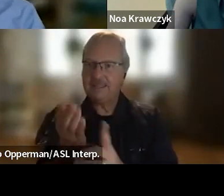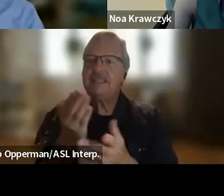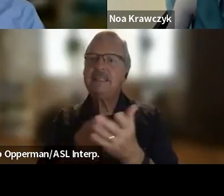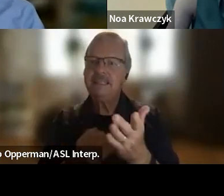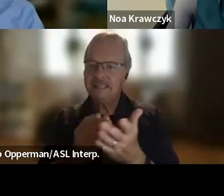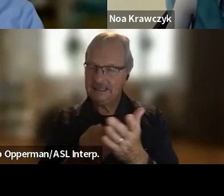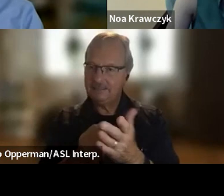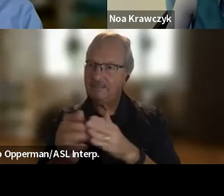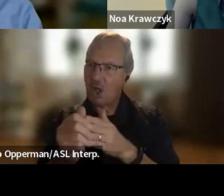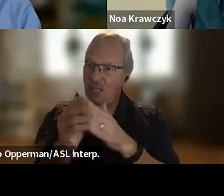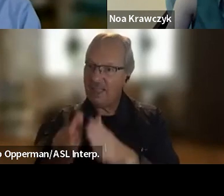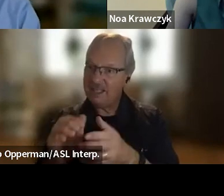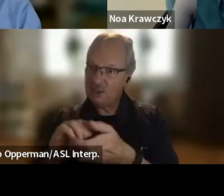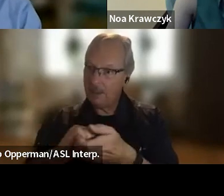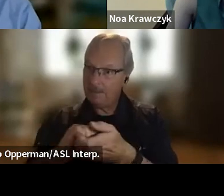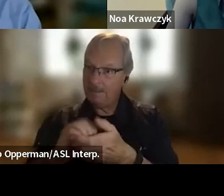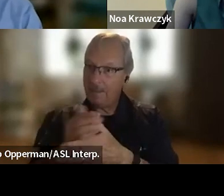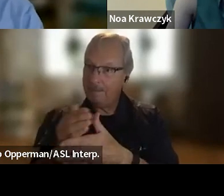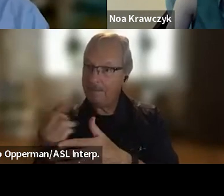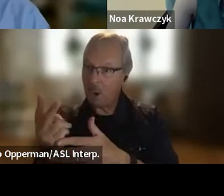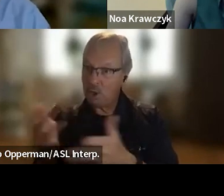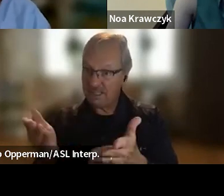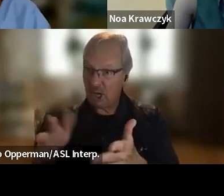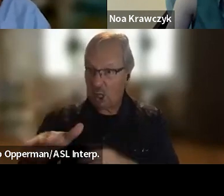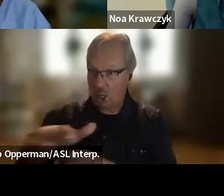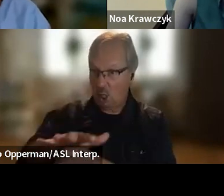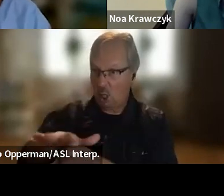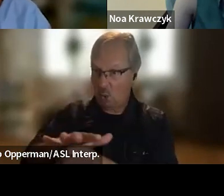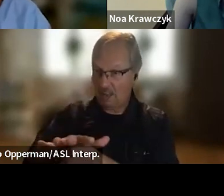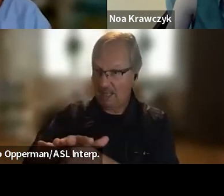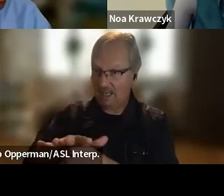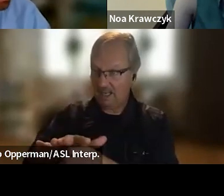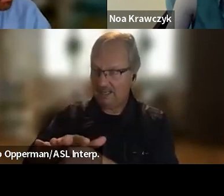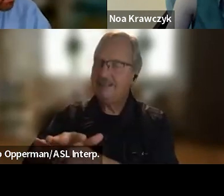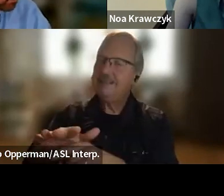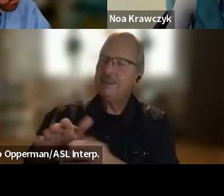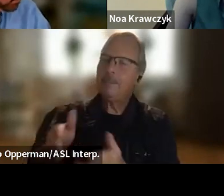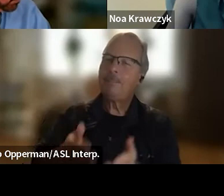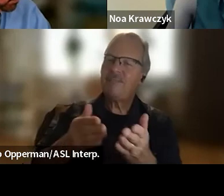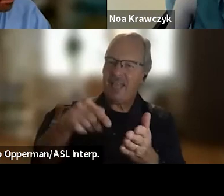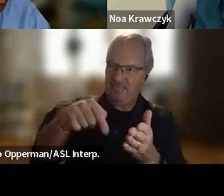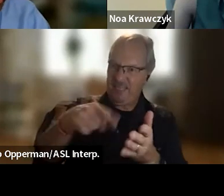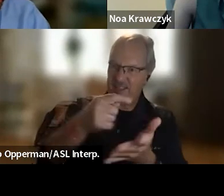and partners here locally to be able to venture into providing this treatment in the program.